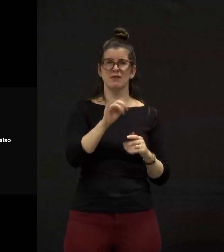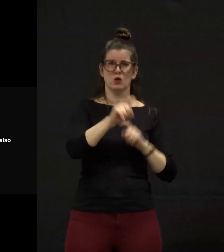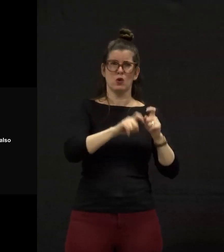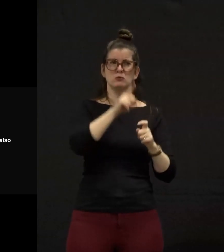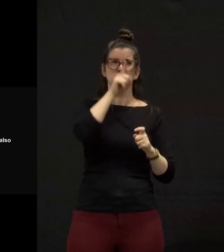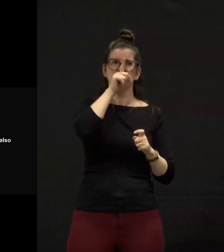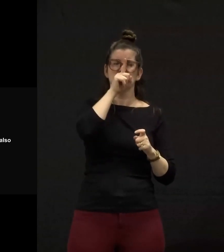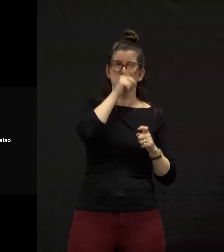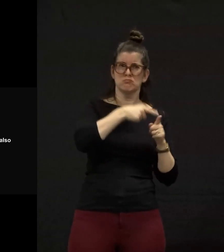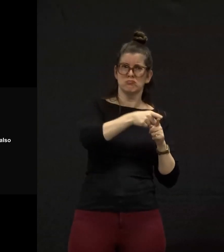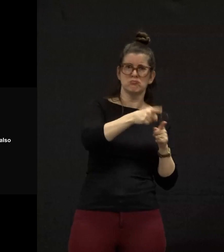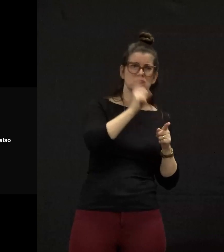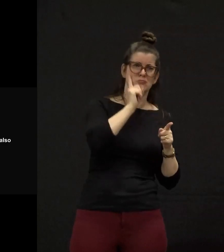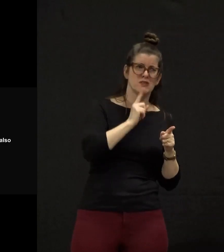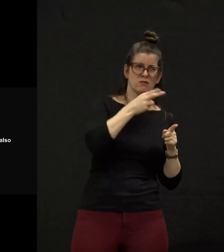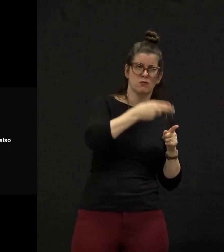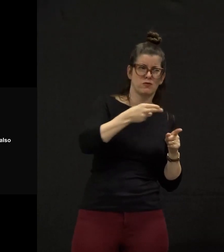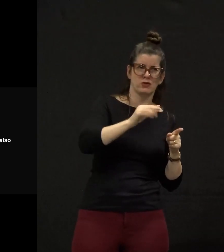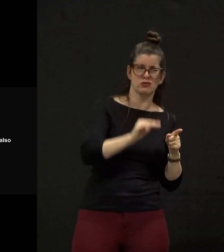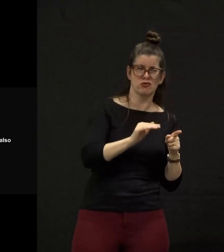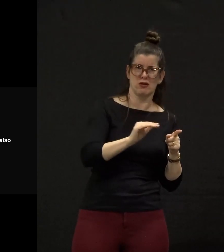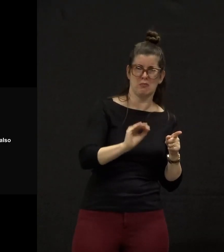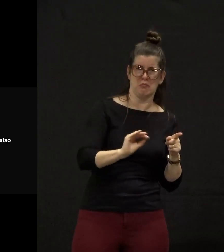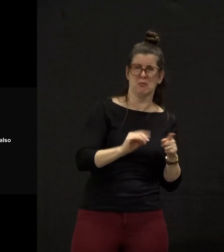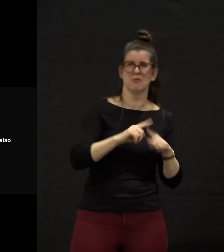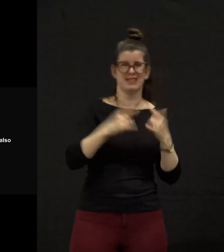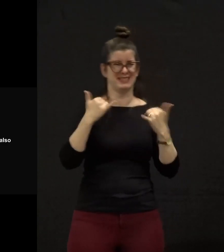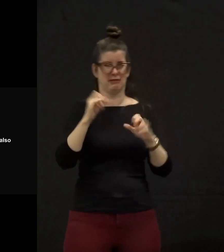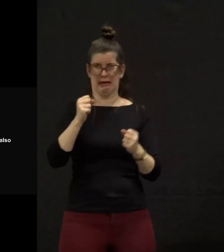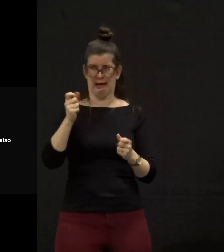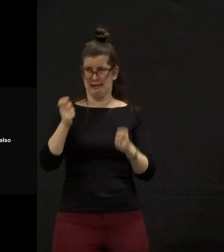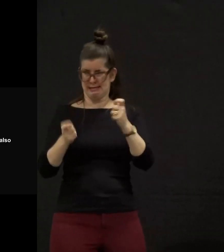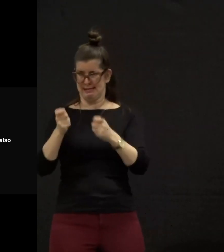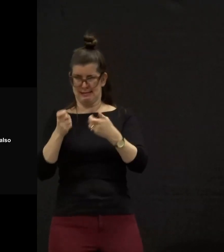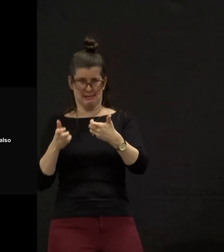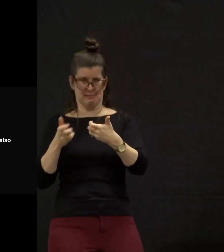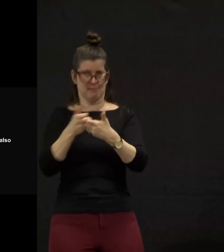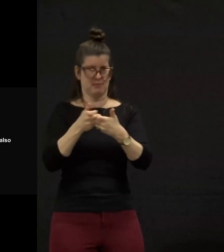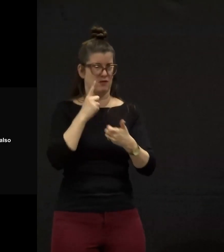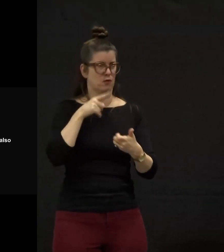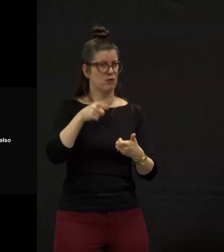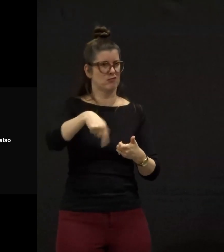to your deaf, hard of hearing child's needs. In general though, it is a really